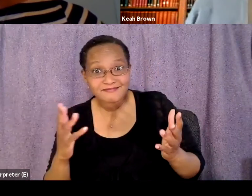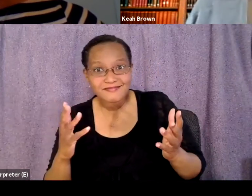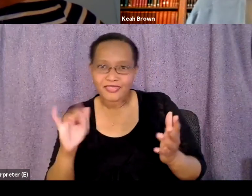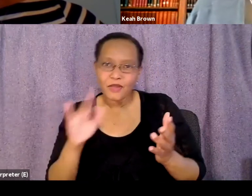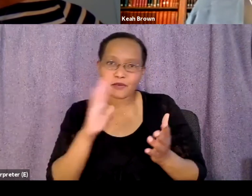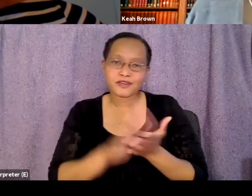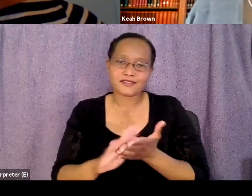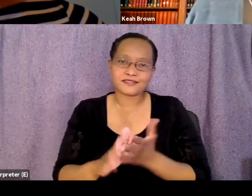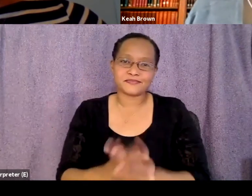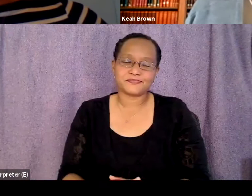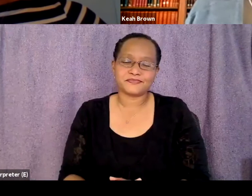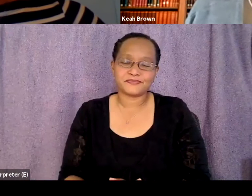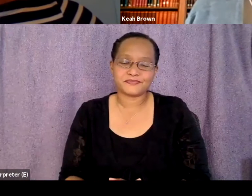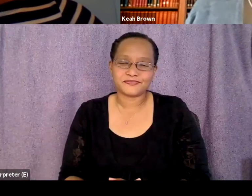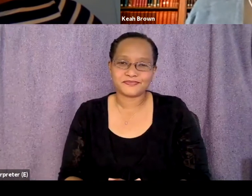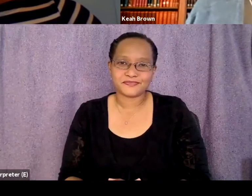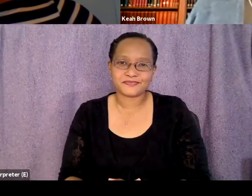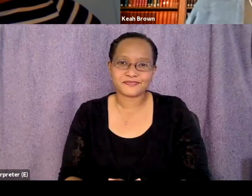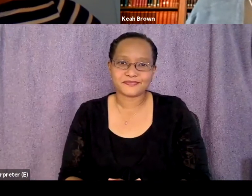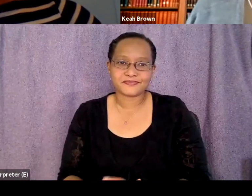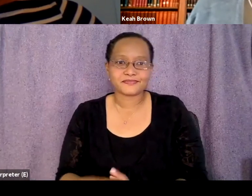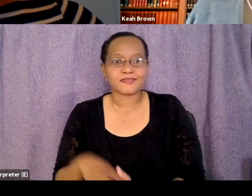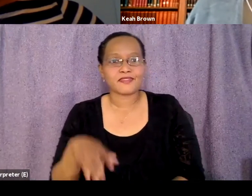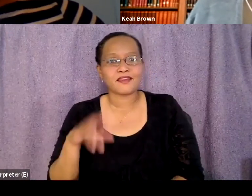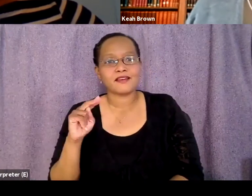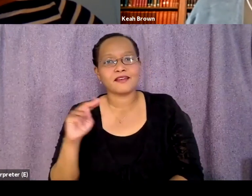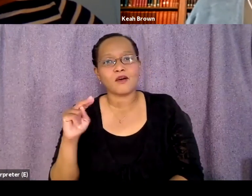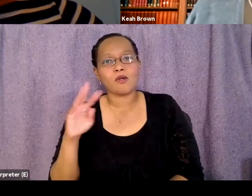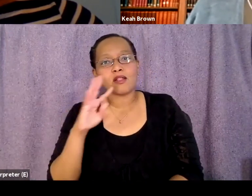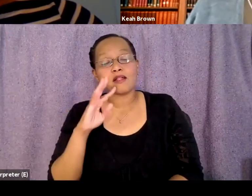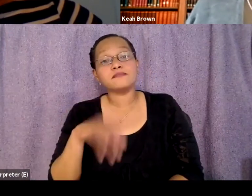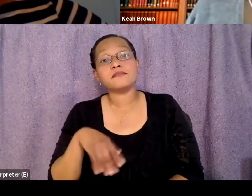Nicole Redding (she/her): And I've got a question about disability justice.